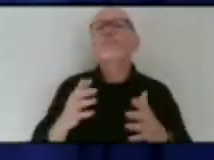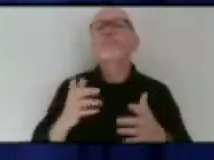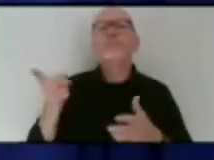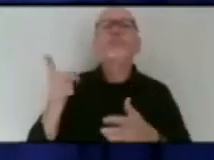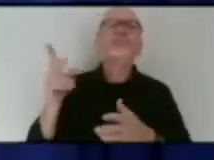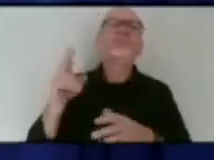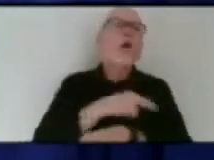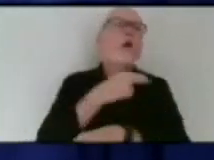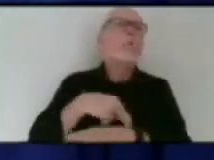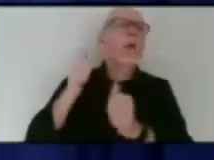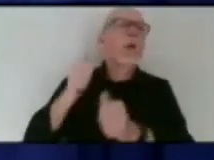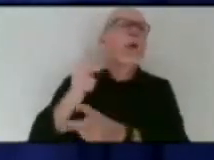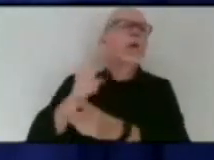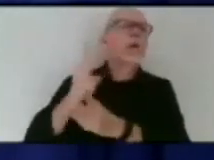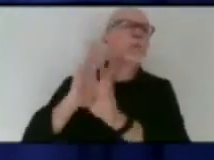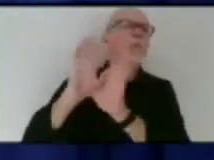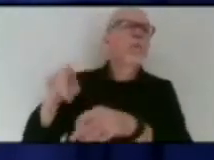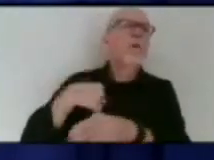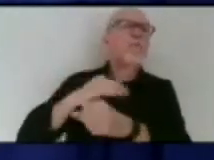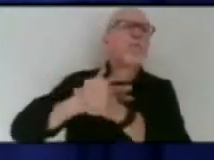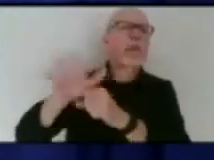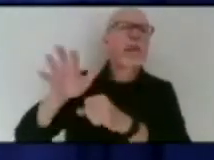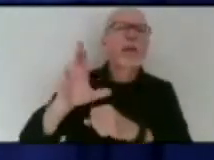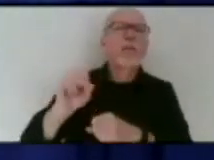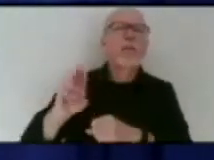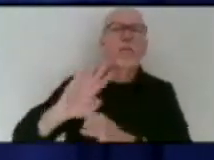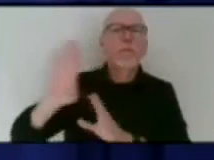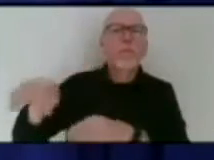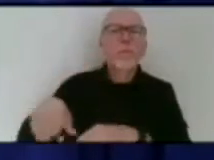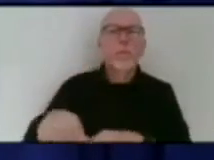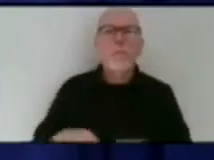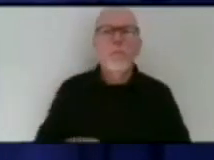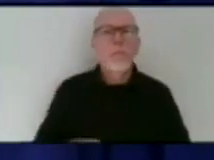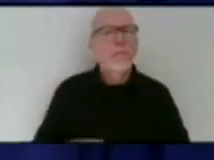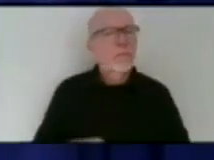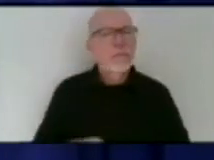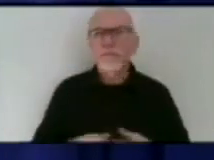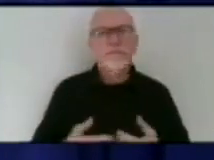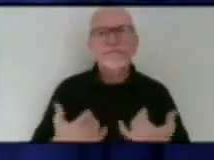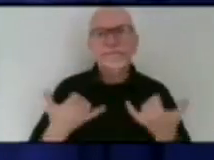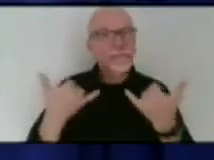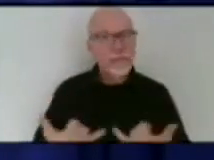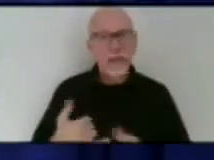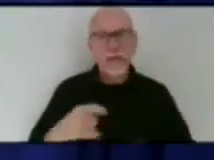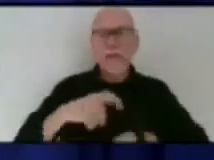this, and we'll just we'll just get through this. So now is the time and to